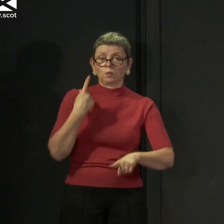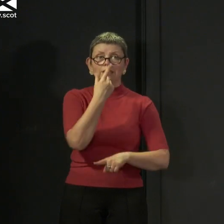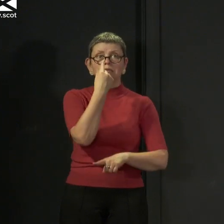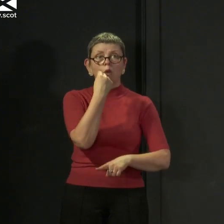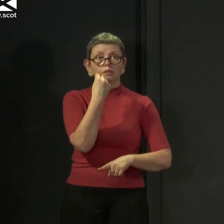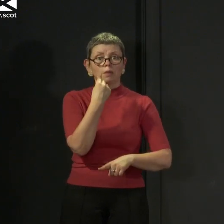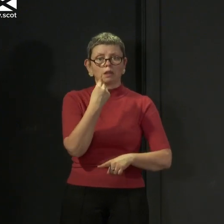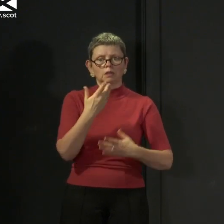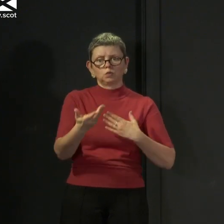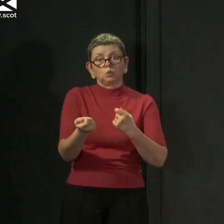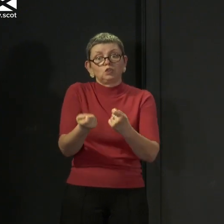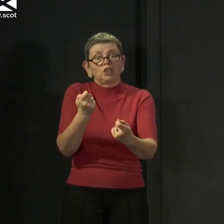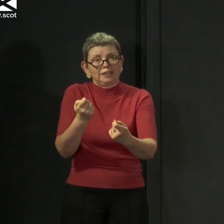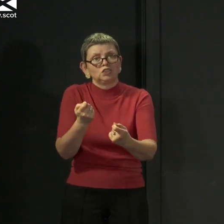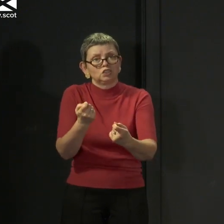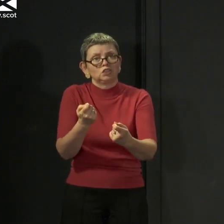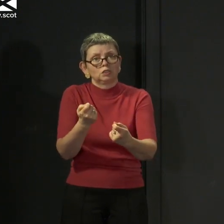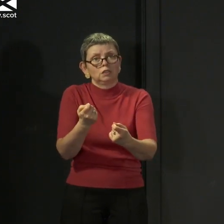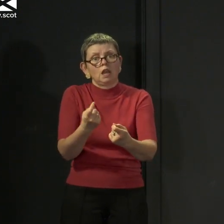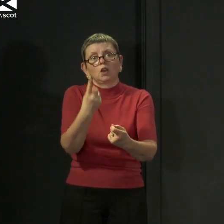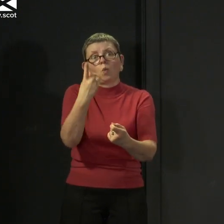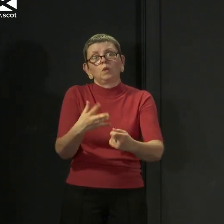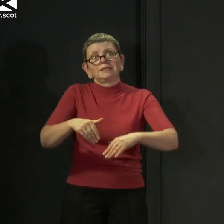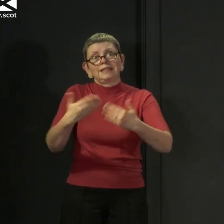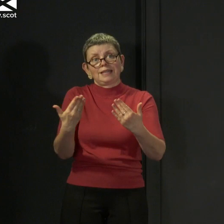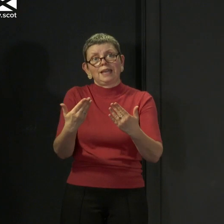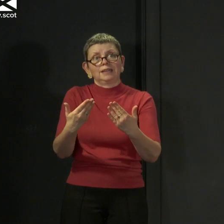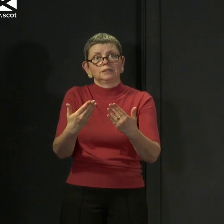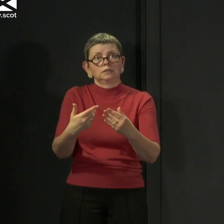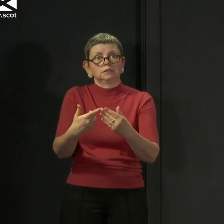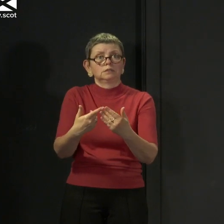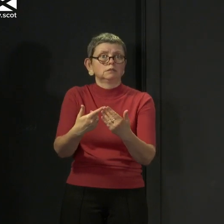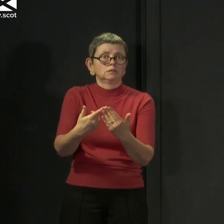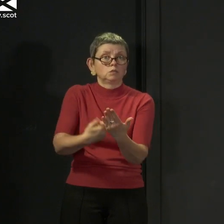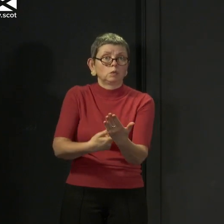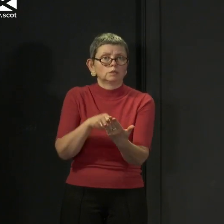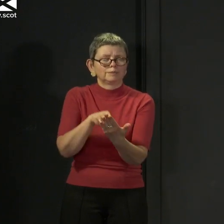get to a position where we can relax the once a rule, once a day, piece of guidance because